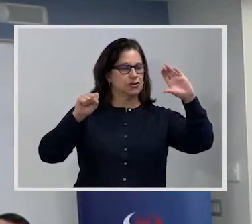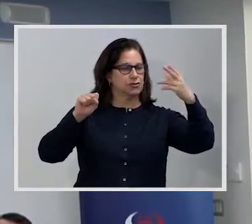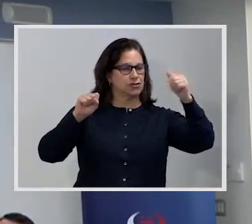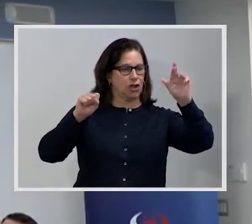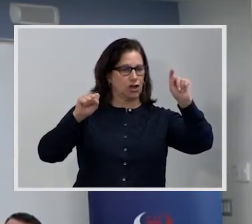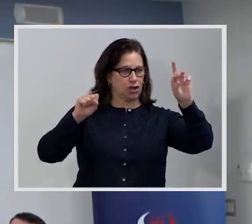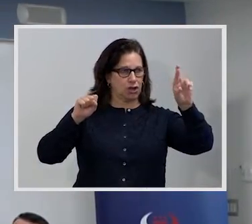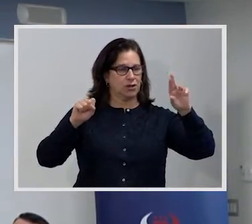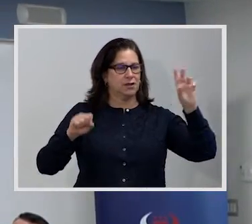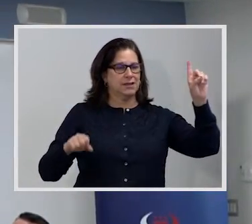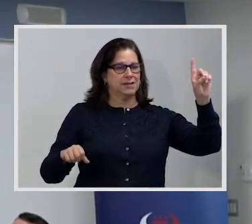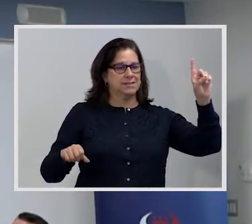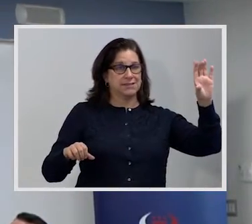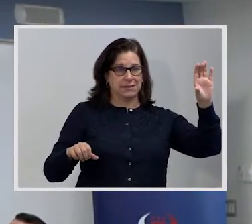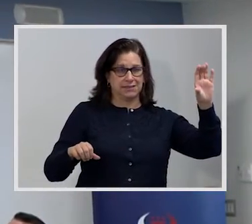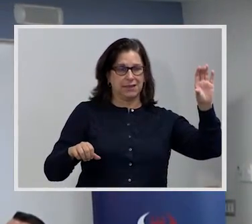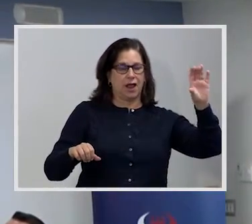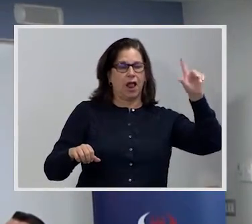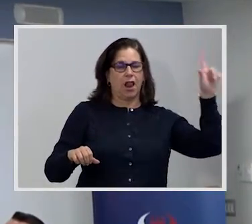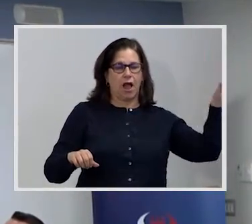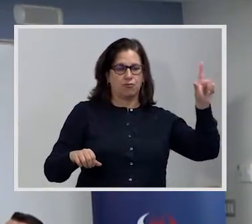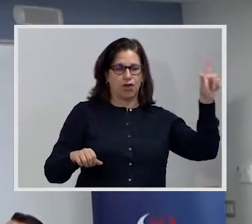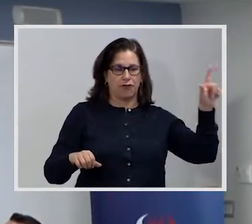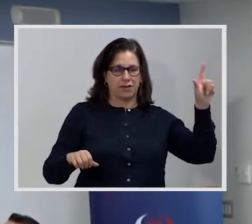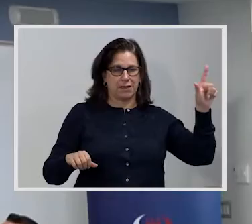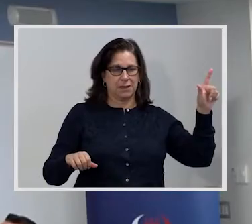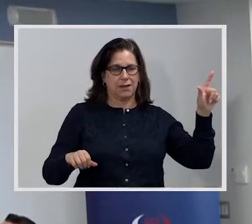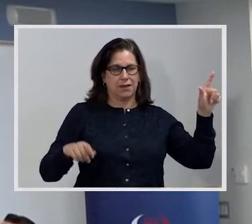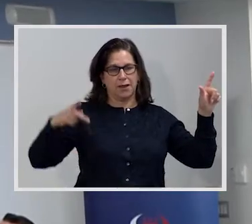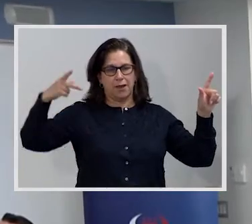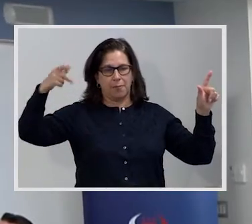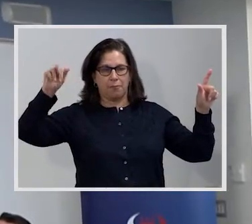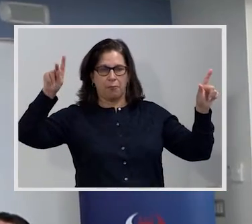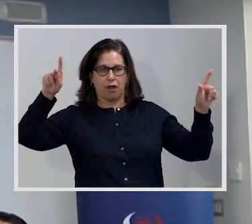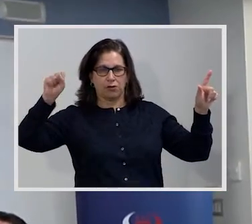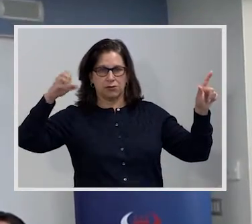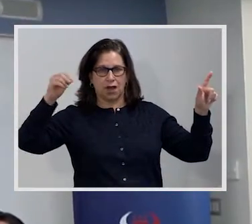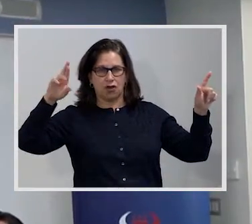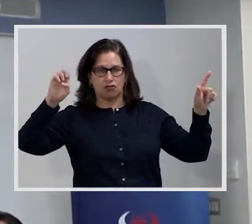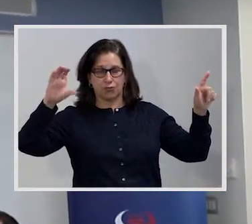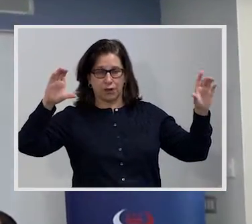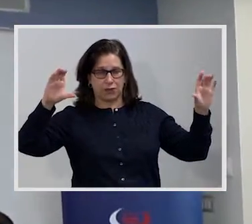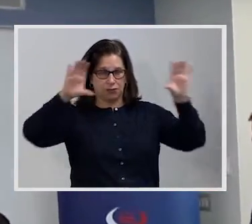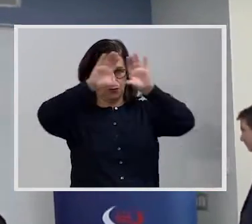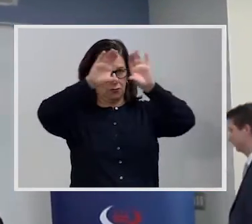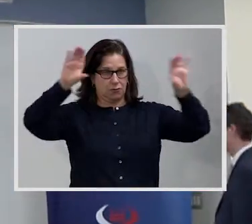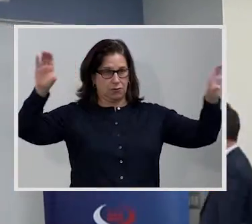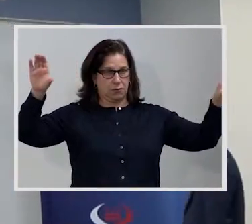PARKS AND REC AND OUR OFFICE OF THE STATE SUPERINTENDENT OF EDUCATION. I KNOW THAT WE NEED TO GET